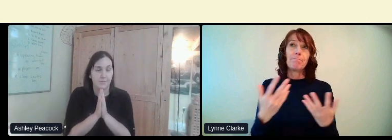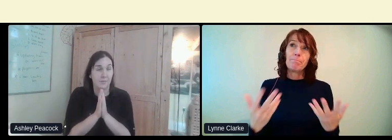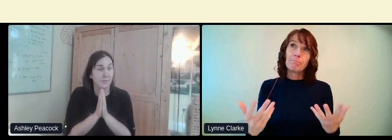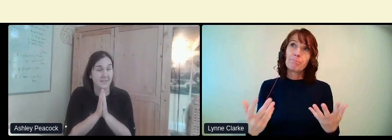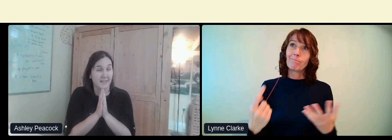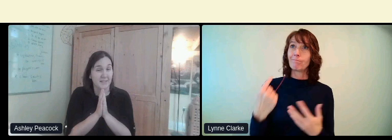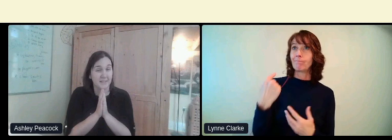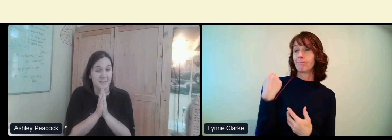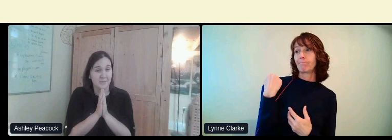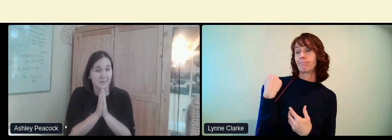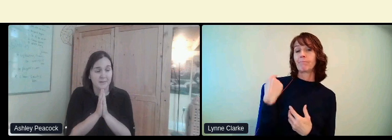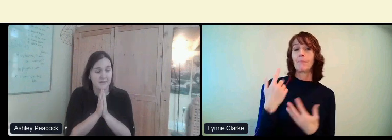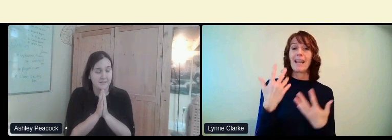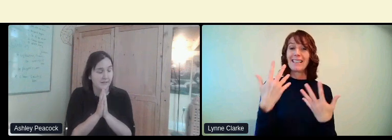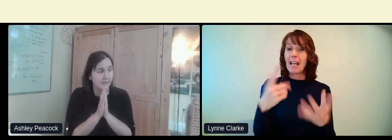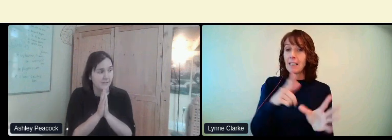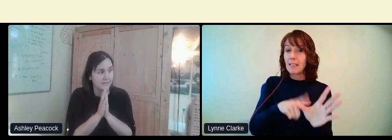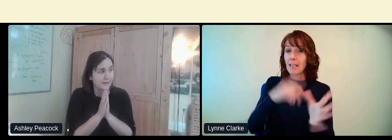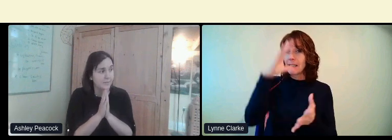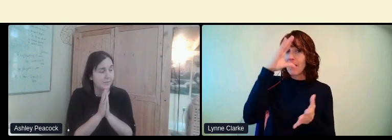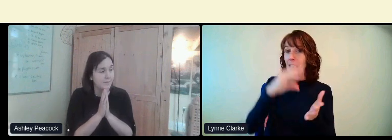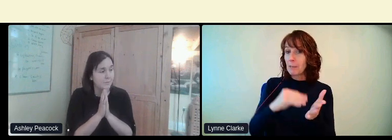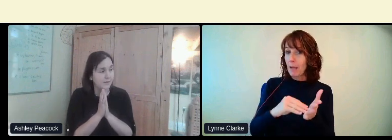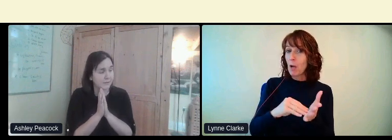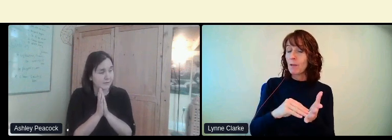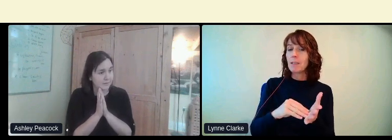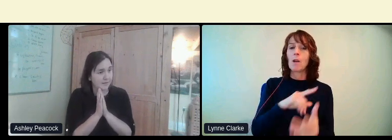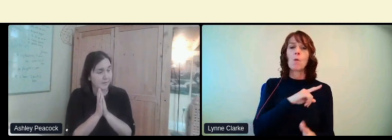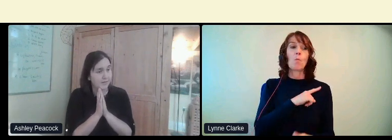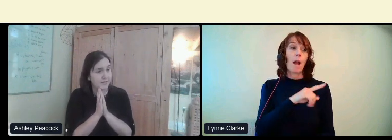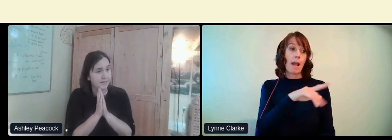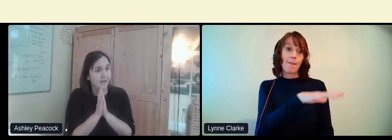probably about 10 years of experience, because family members were diagnosed as being autistic,